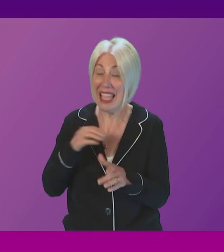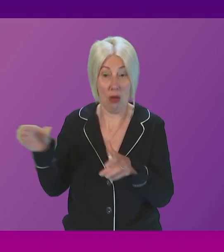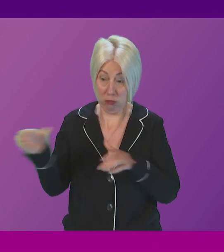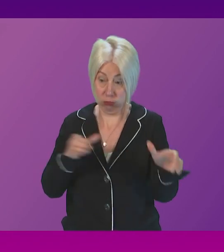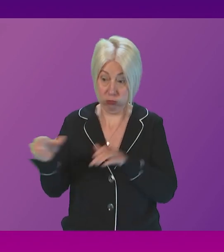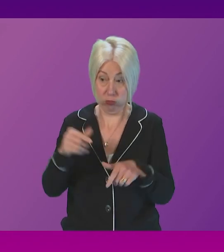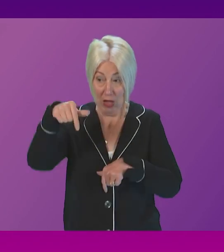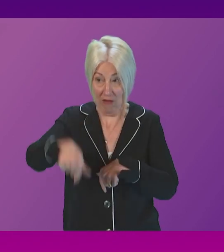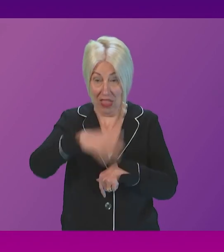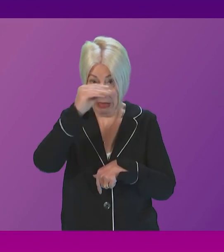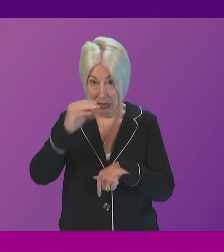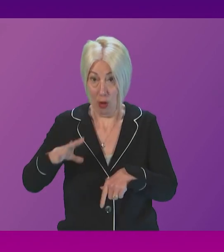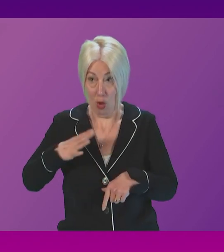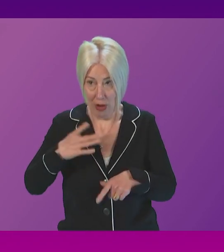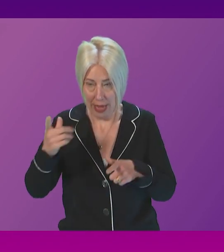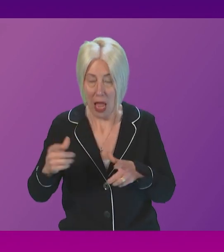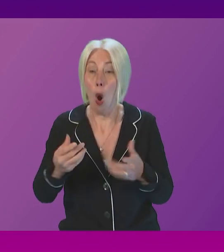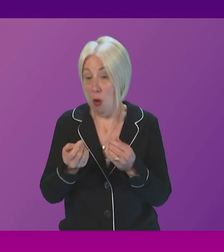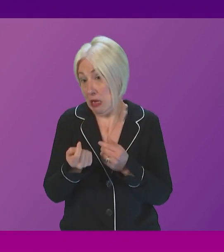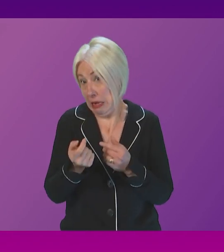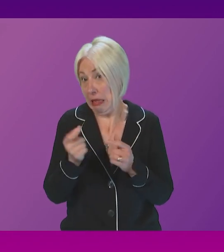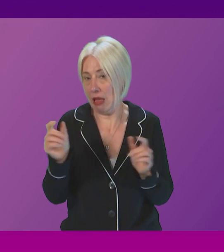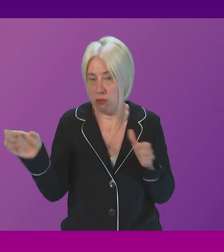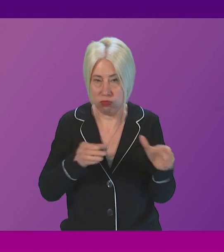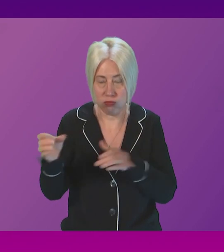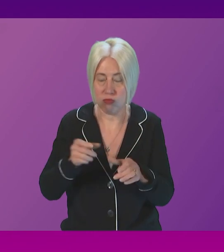for the majority of the posts. The posts include people who are employed directly